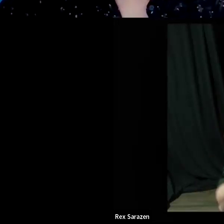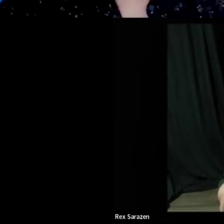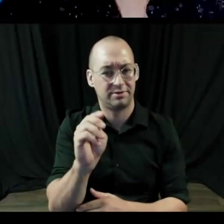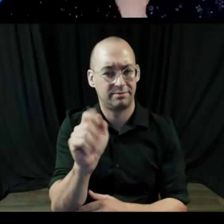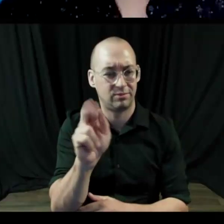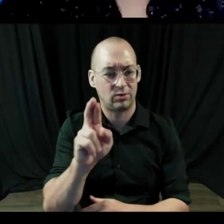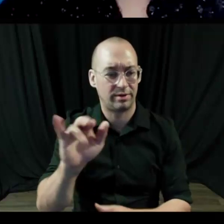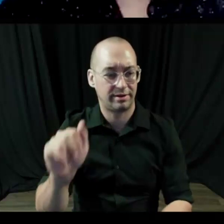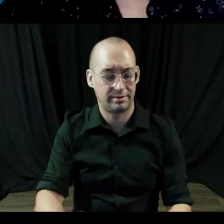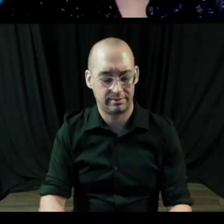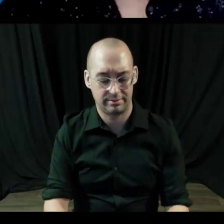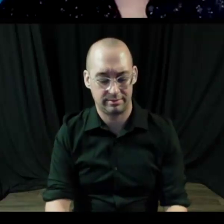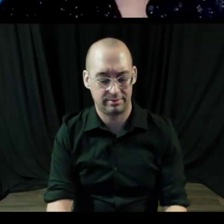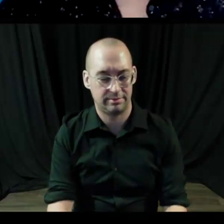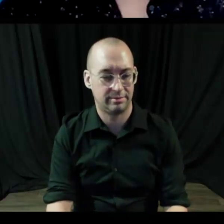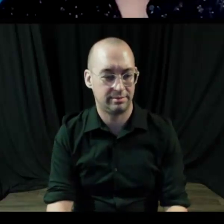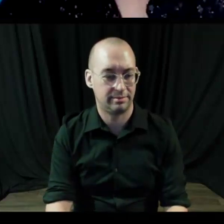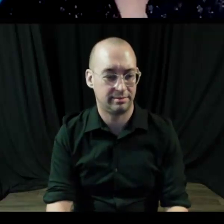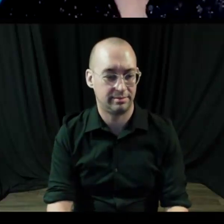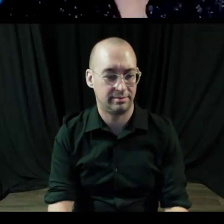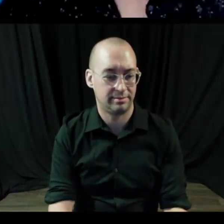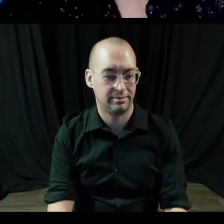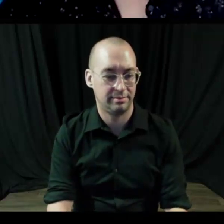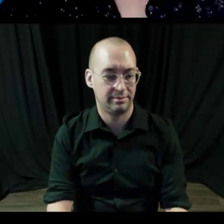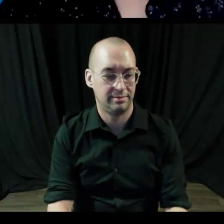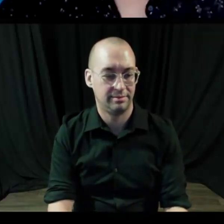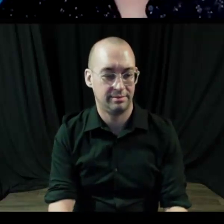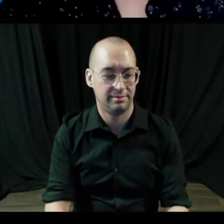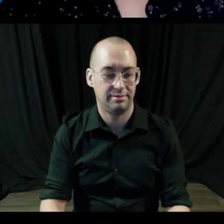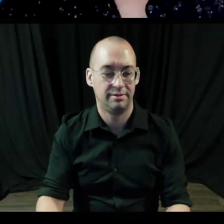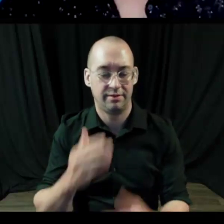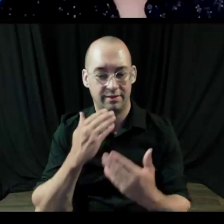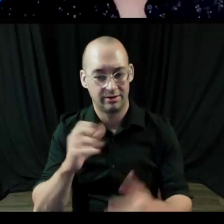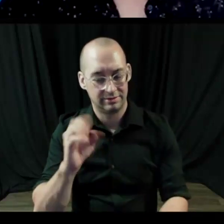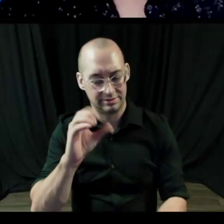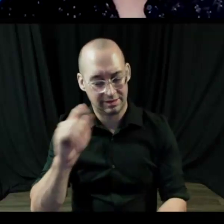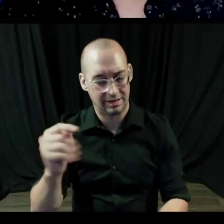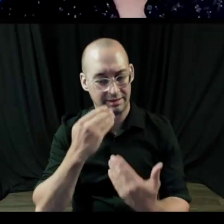Thank you. Thank you, Anh. Thank you, Shawn. Thank you, Alex. Thank you, Scott. And one question in